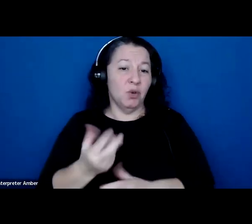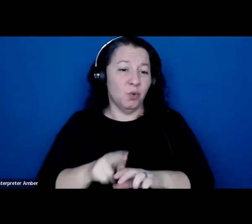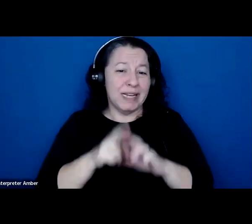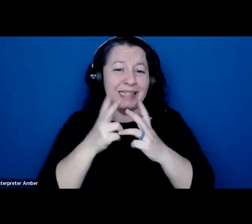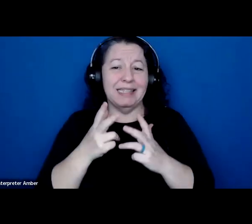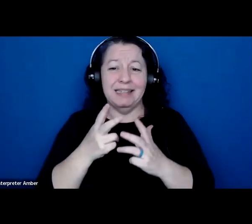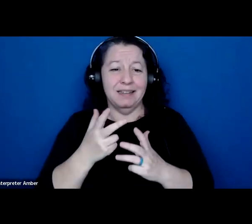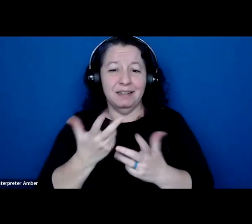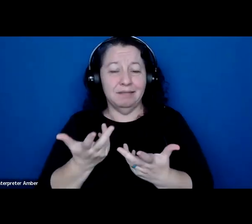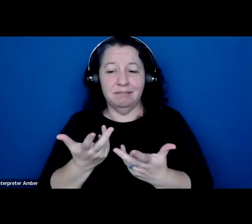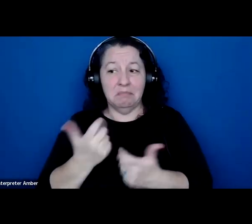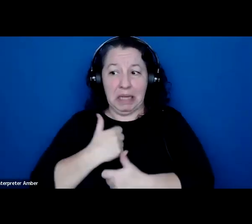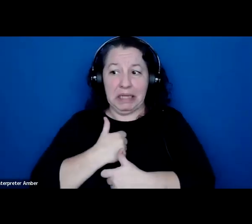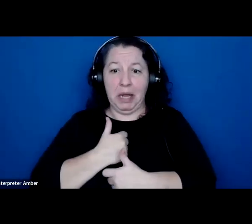at home.